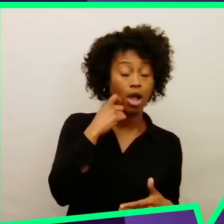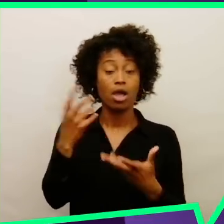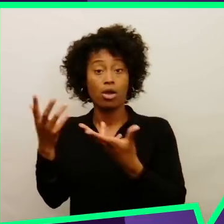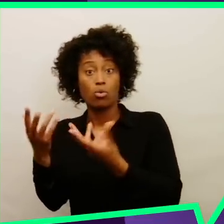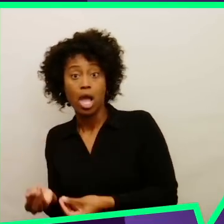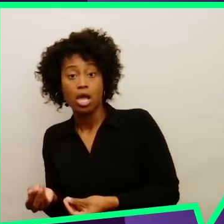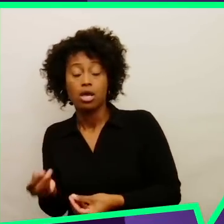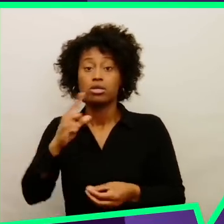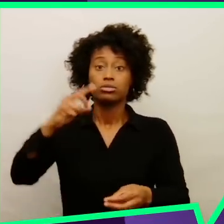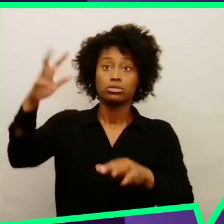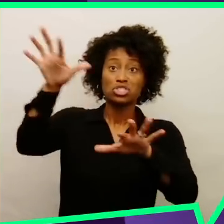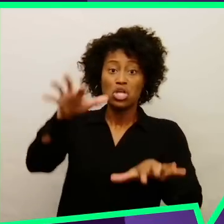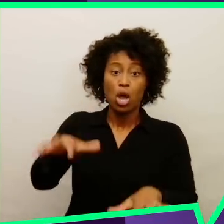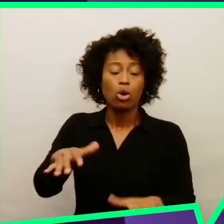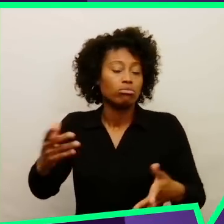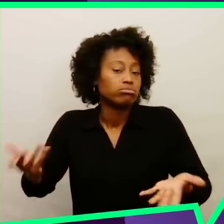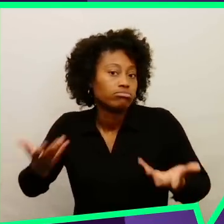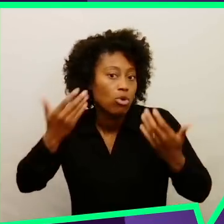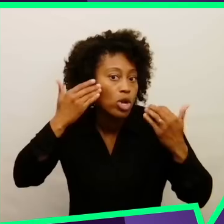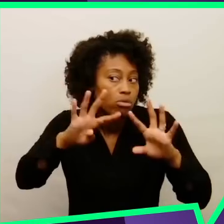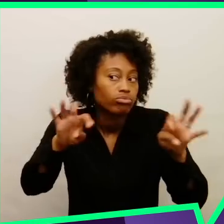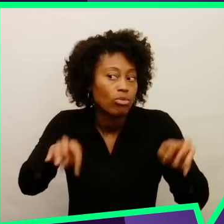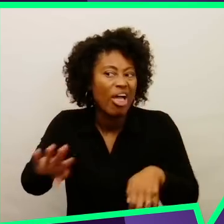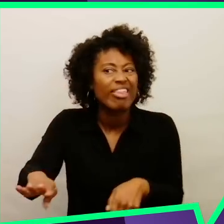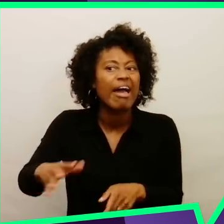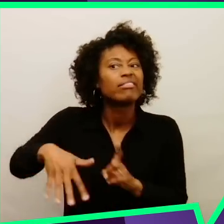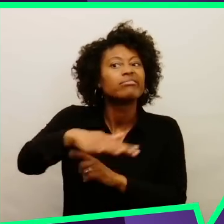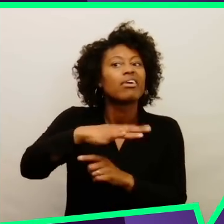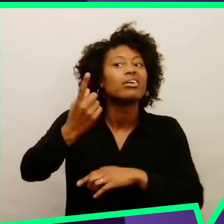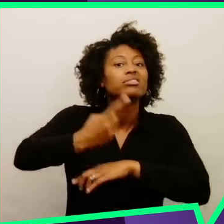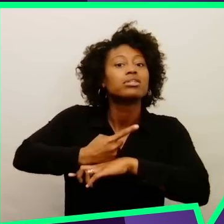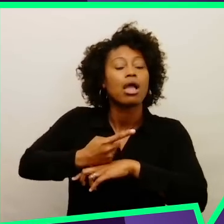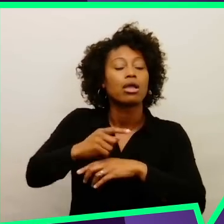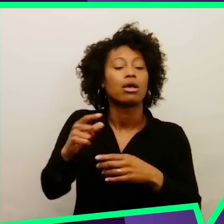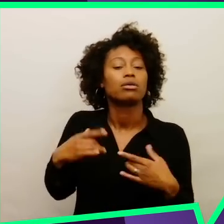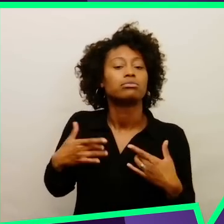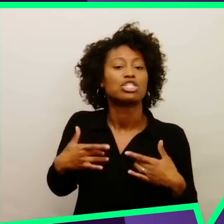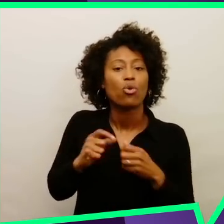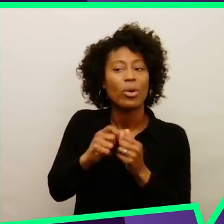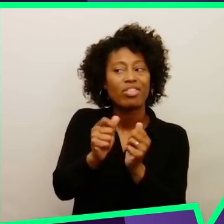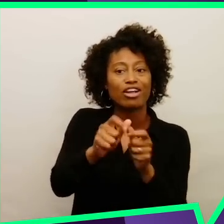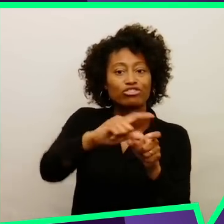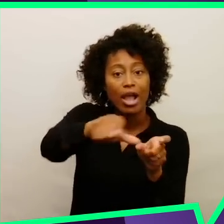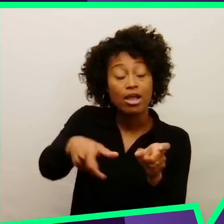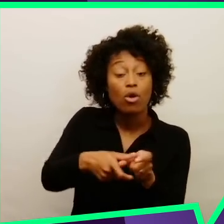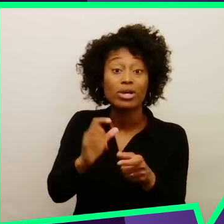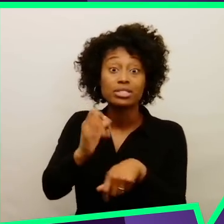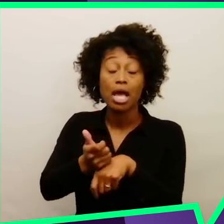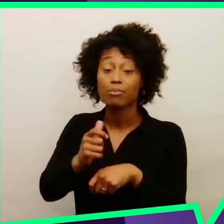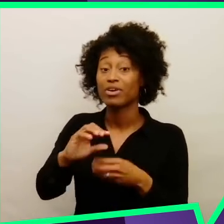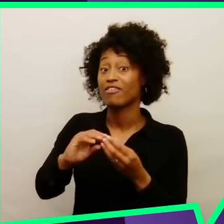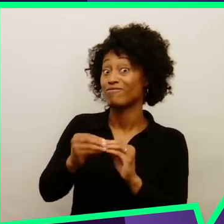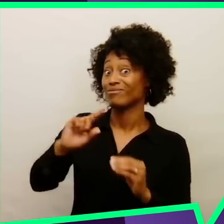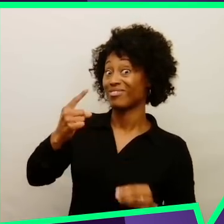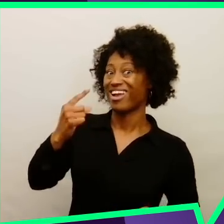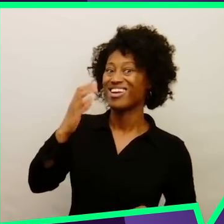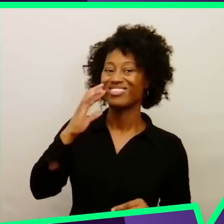Who knows? Just like life. Exactly. And we're going to set up for race number one. And we'll be right back. So stick around.